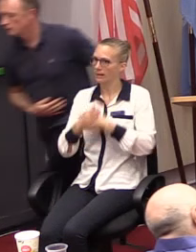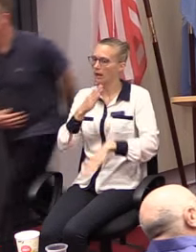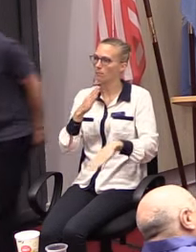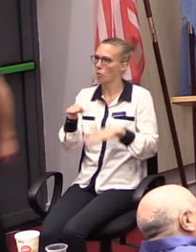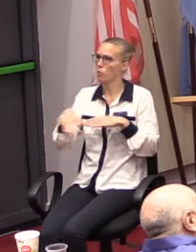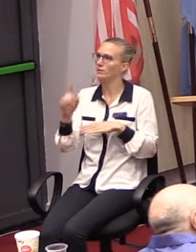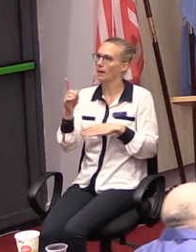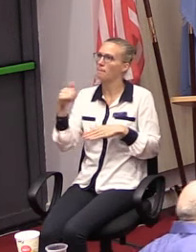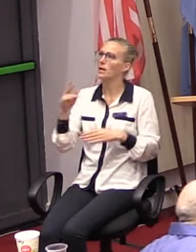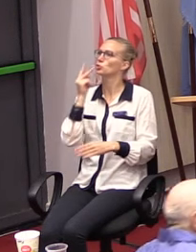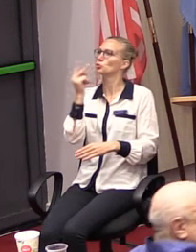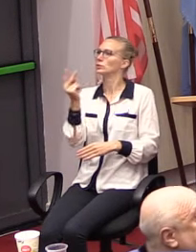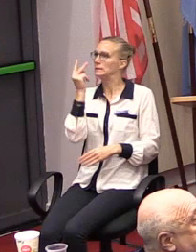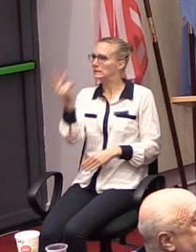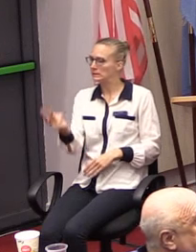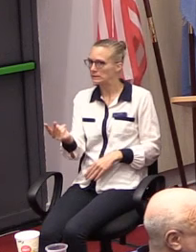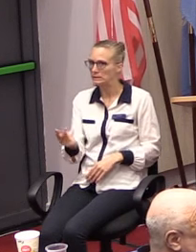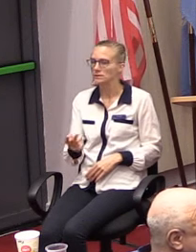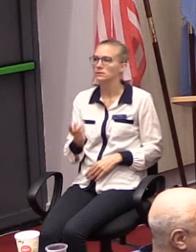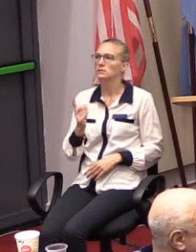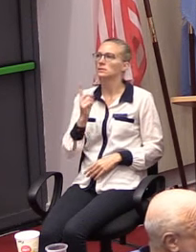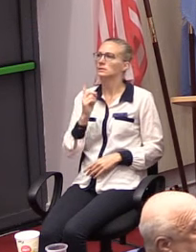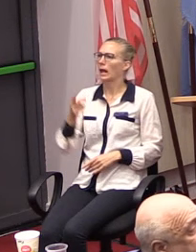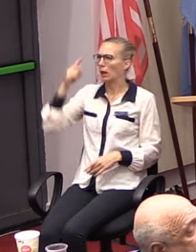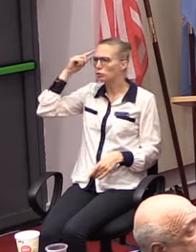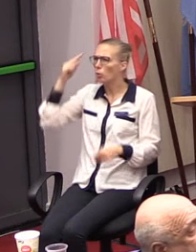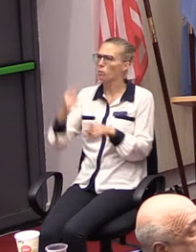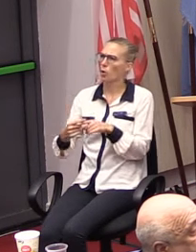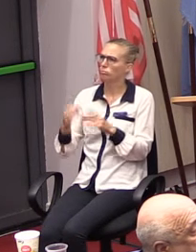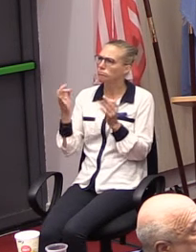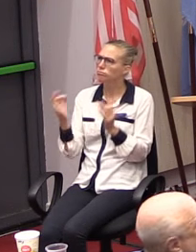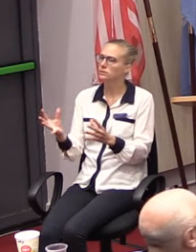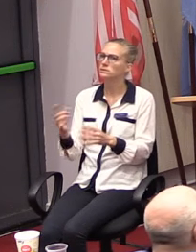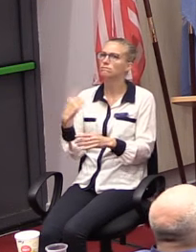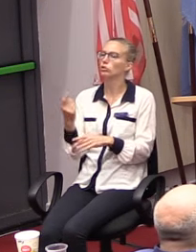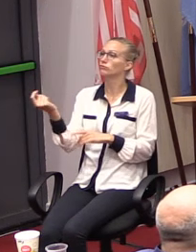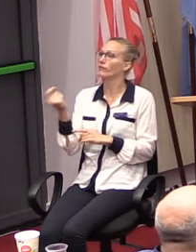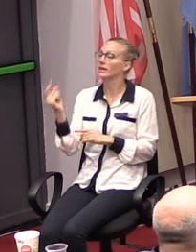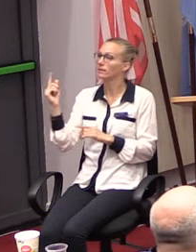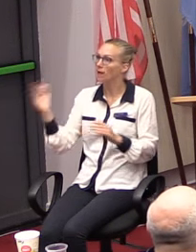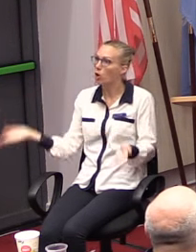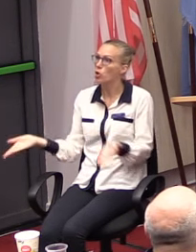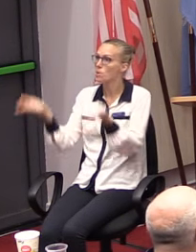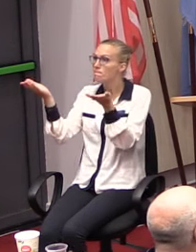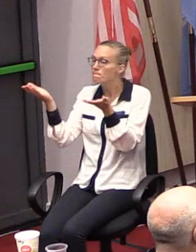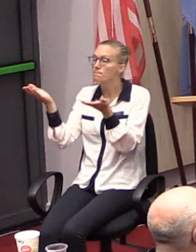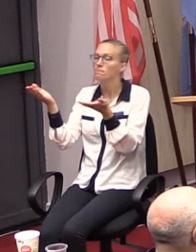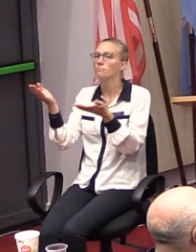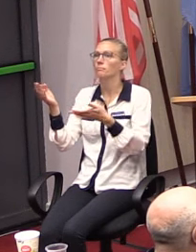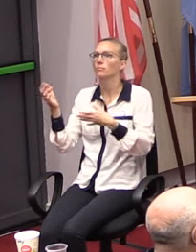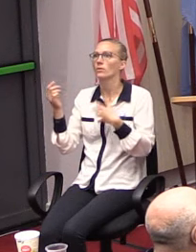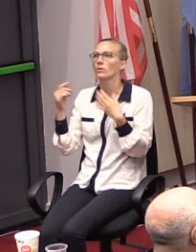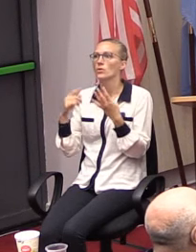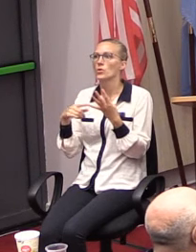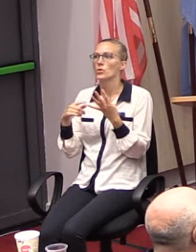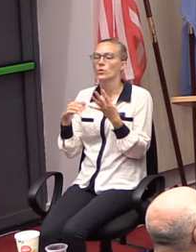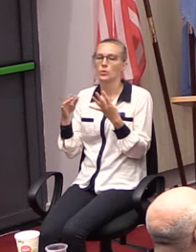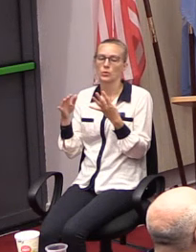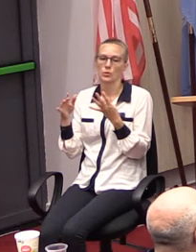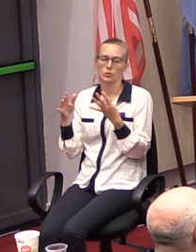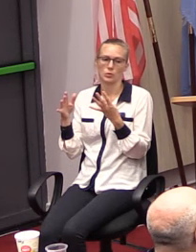to have confidence and we had to raise our expectations and we believe that we can be